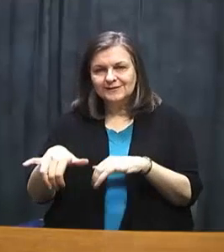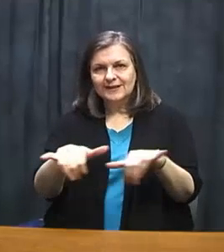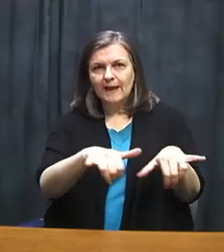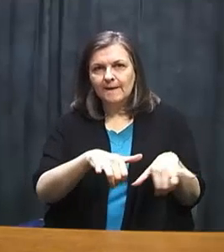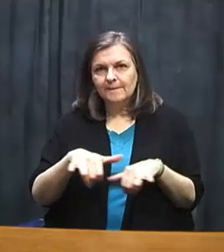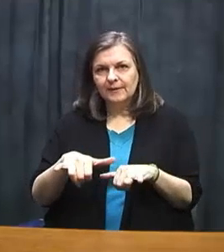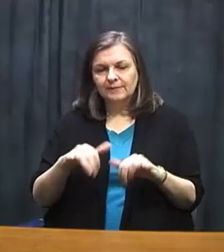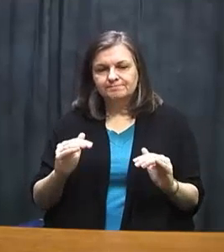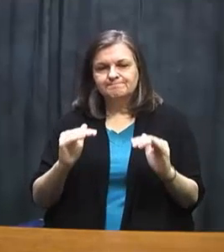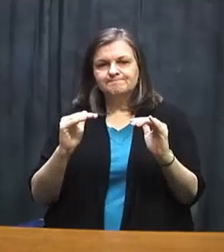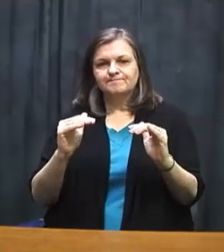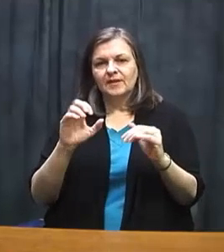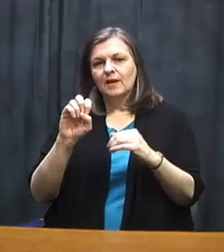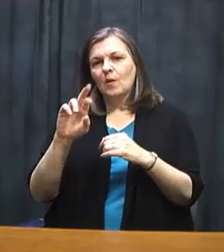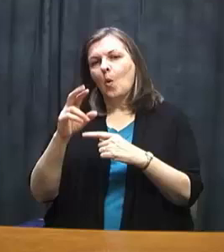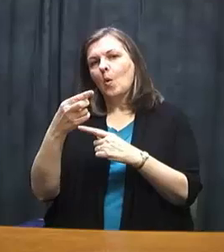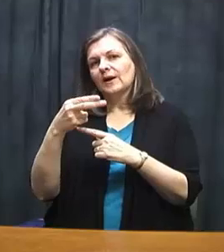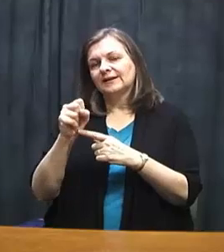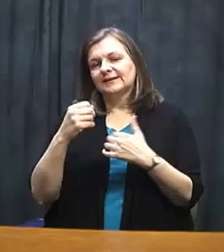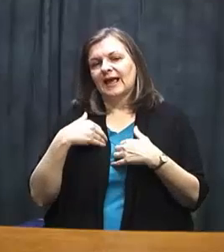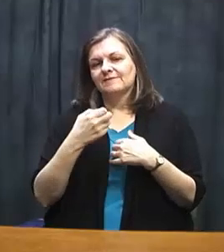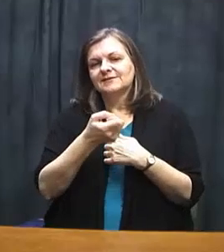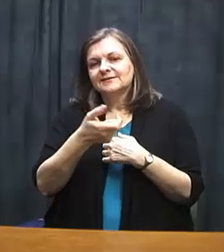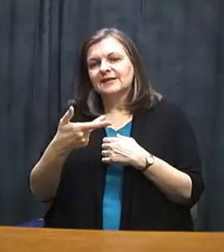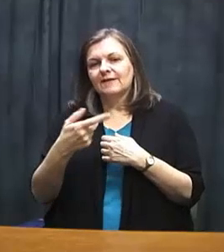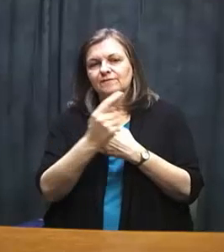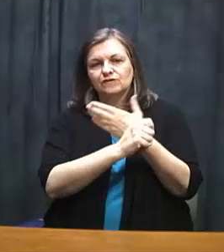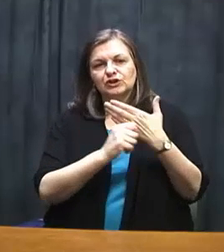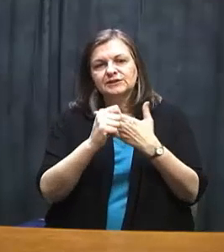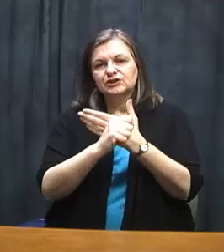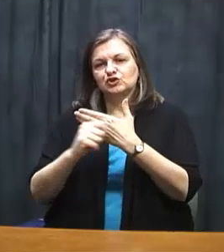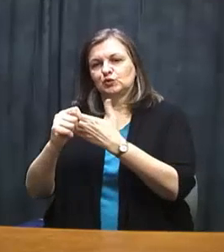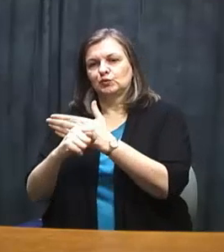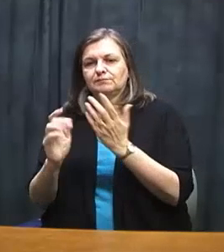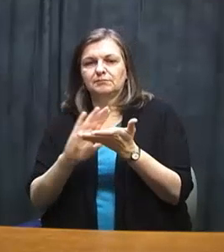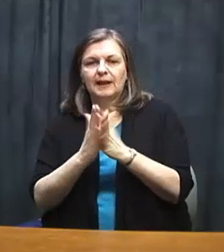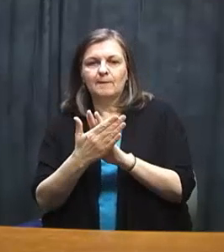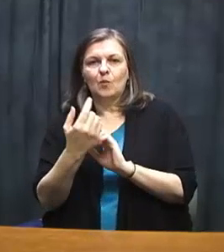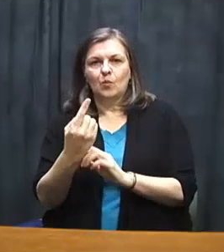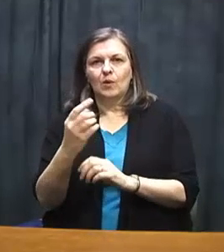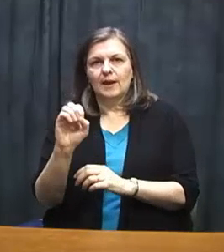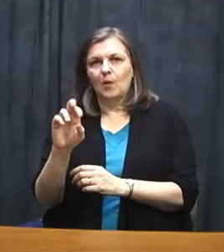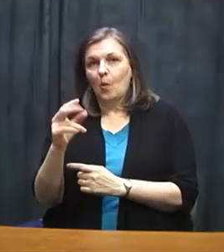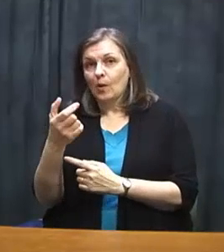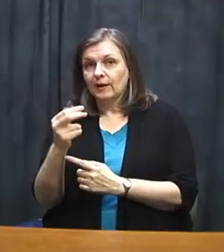but for organs we look at different tissue types making out each organ